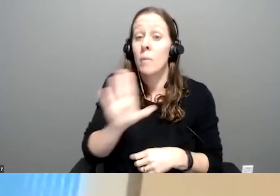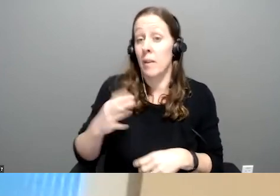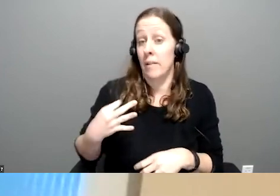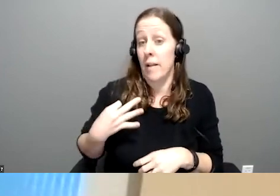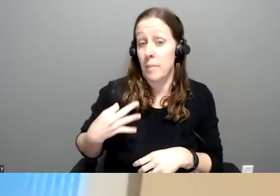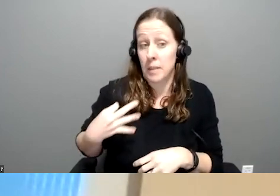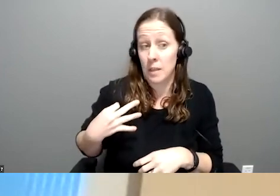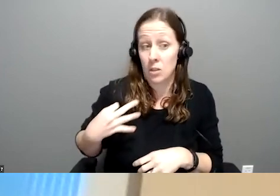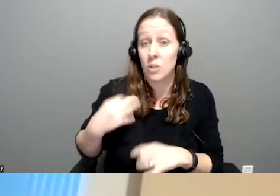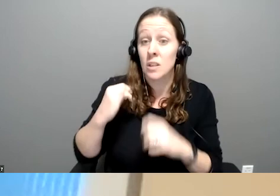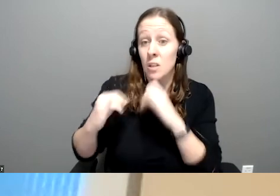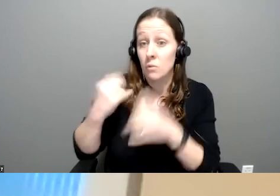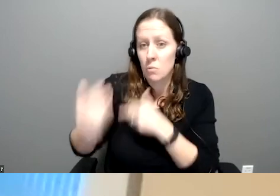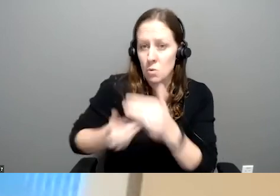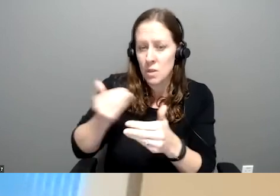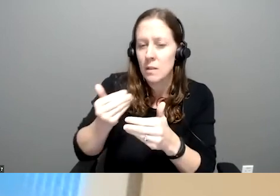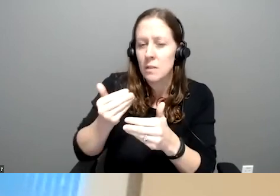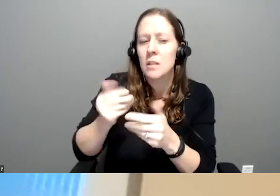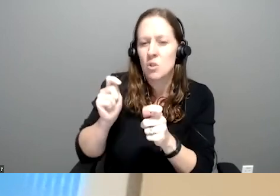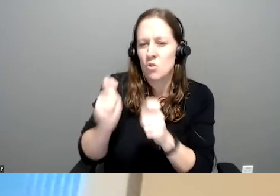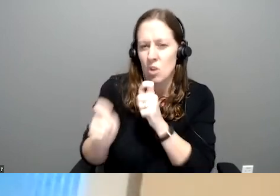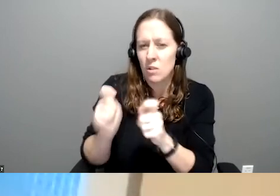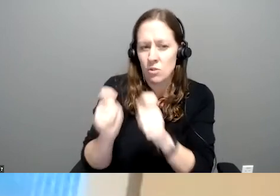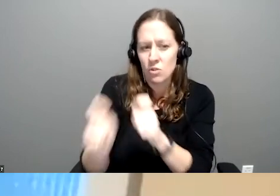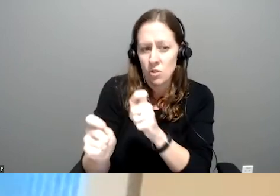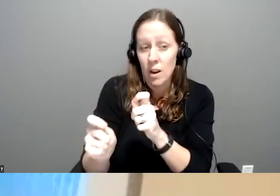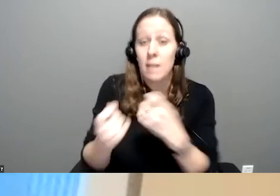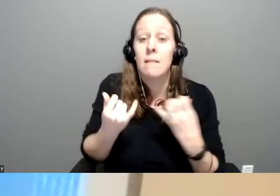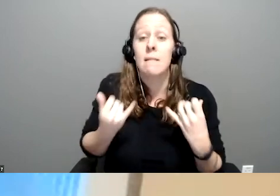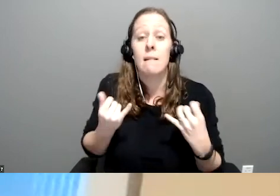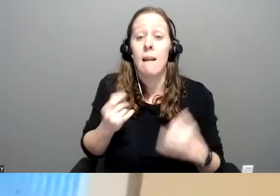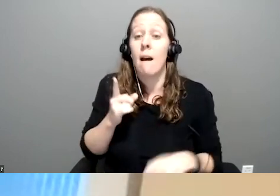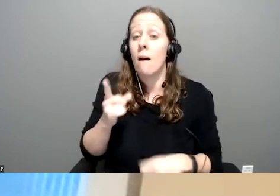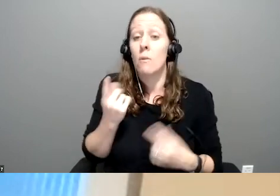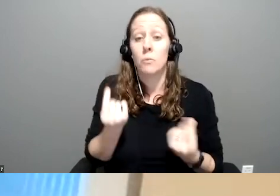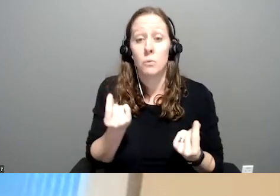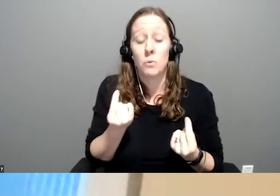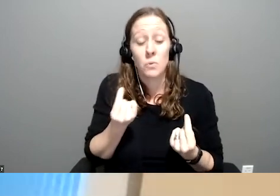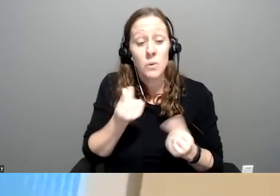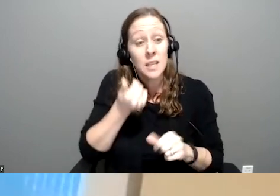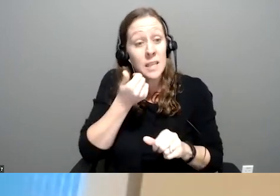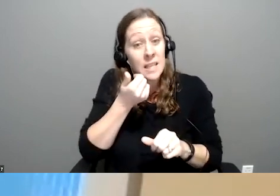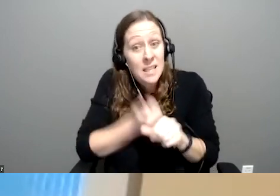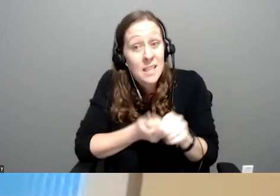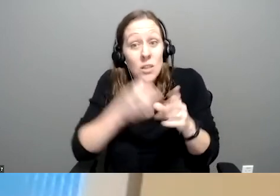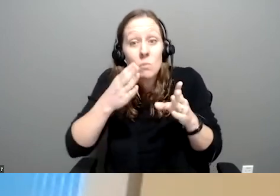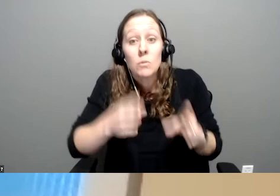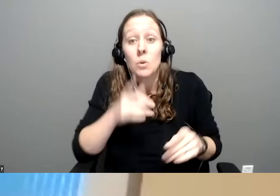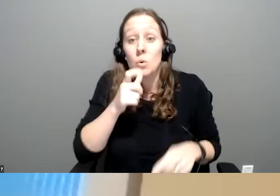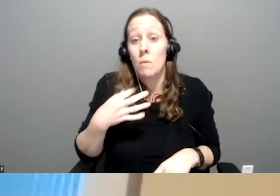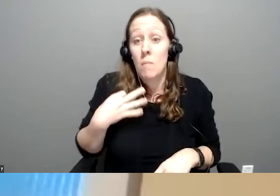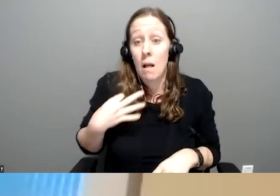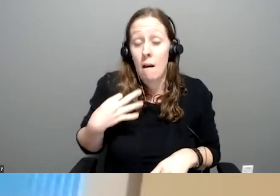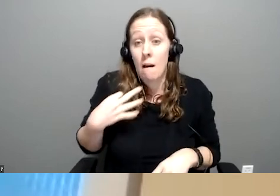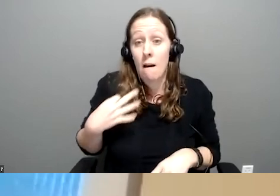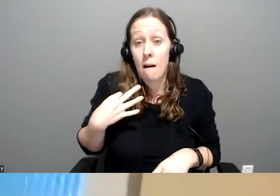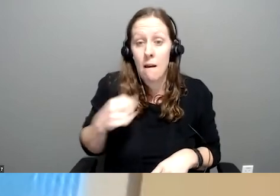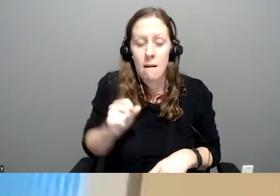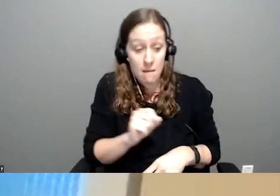interview process, and now they ask each and every applicant if they are in need of an accommodation